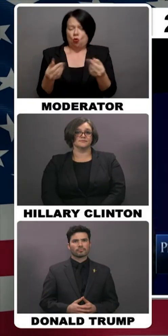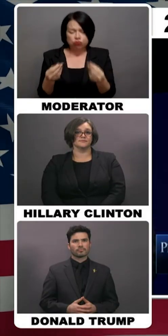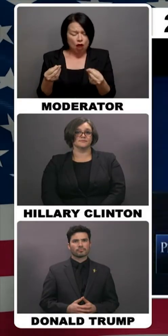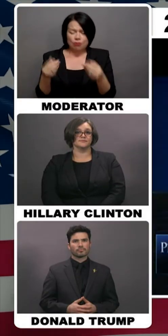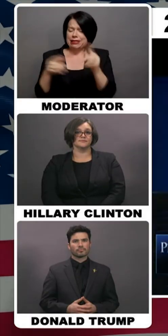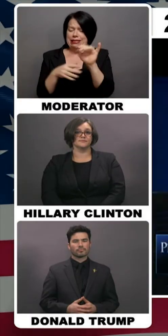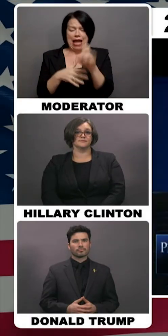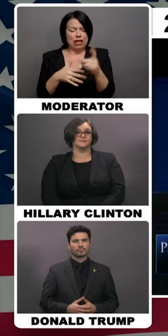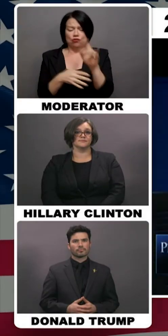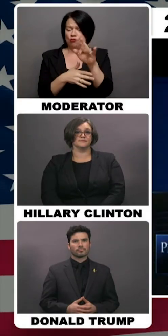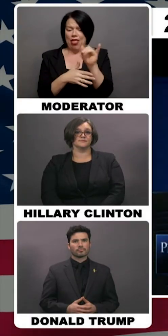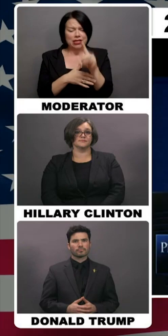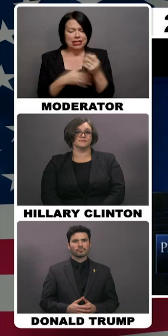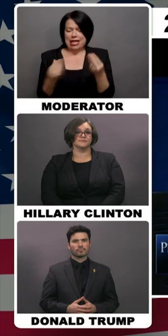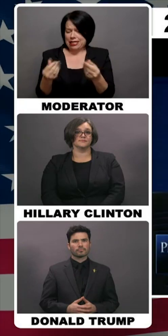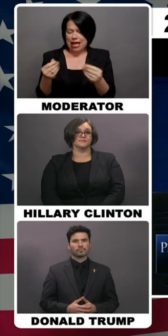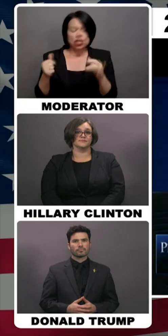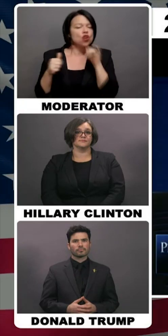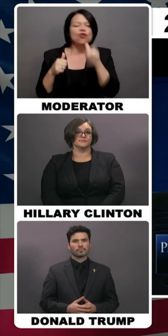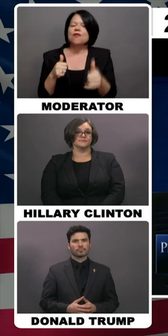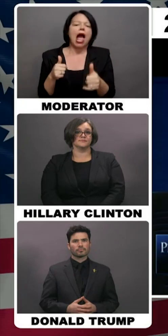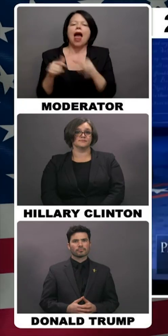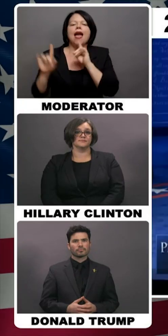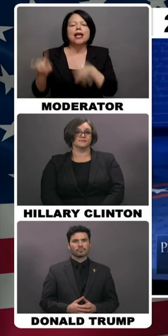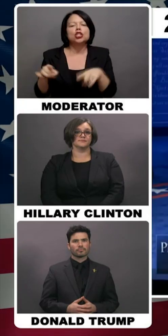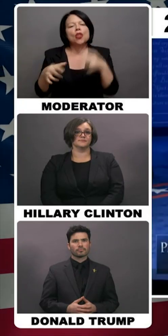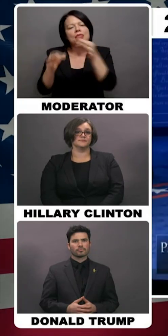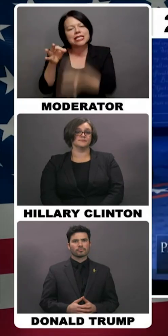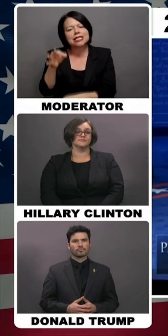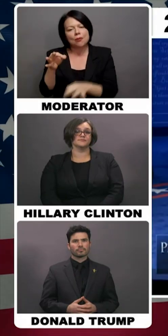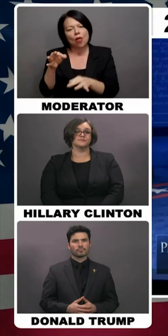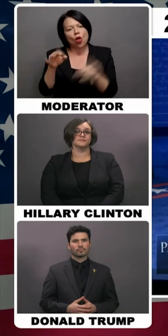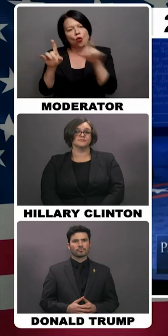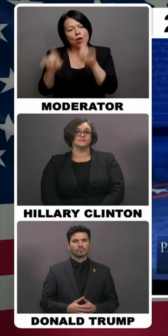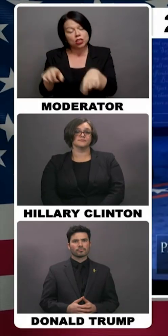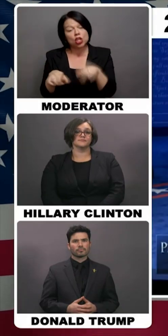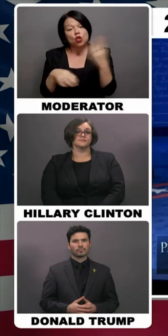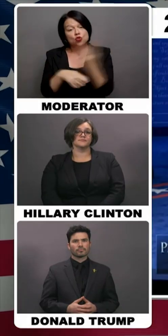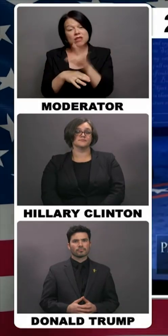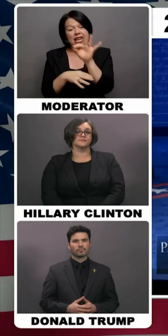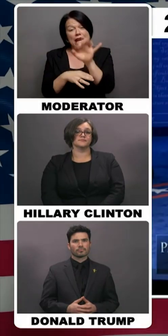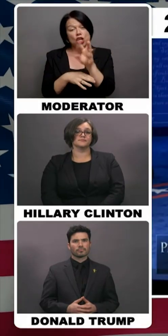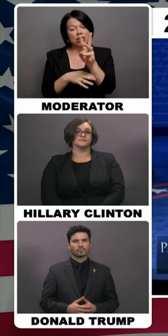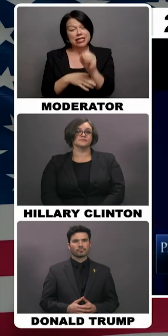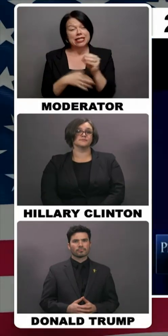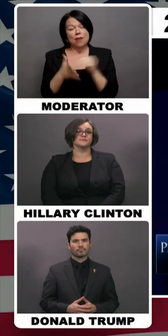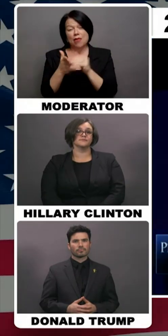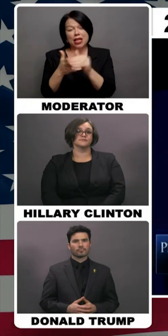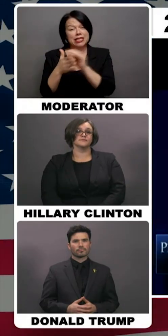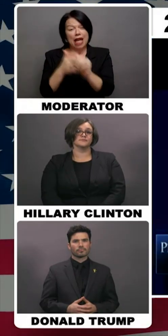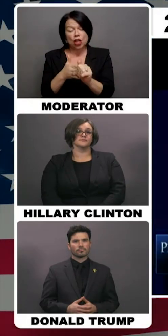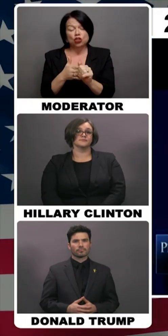You have not answered though a simple question, did you use that $916 million loss to avoid paying personal federal income taxes for you?